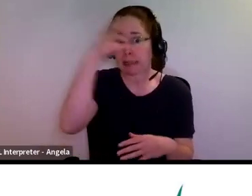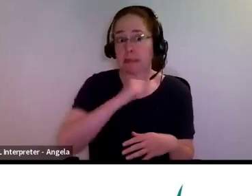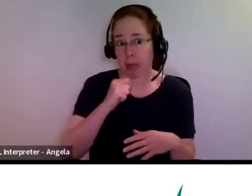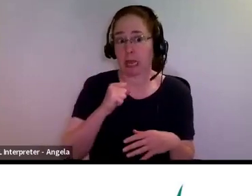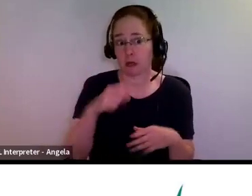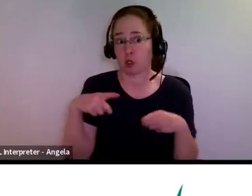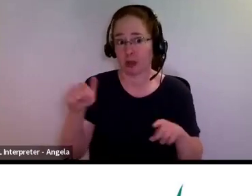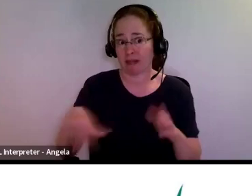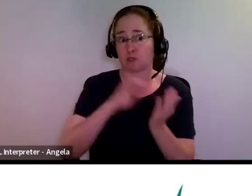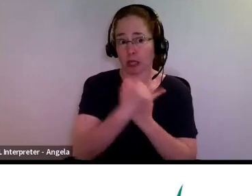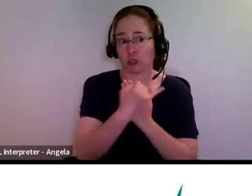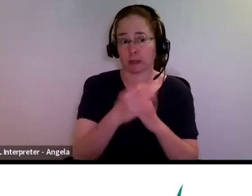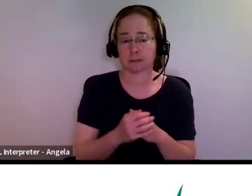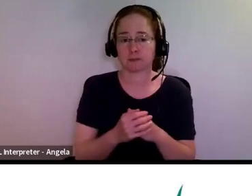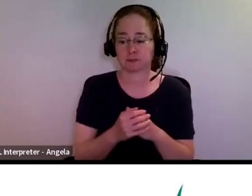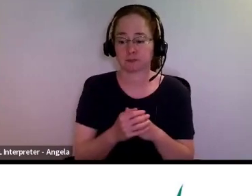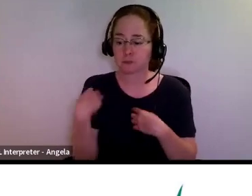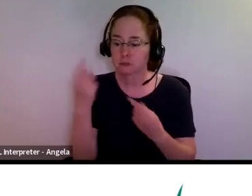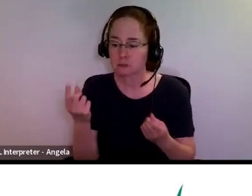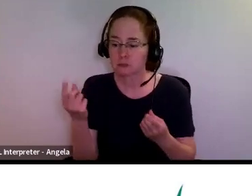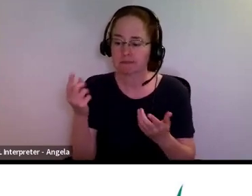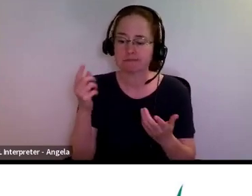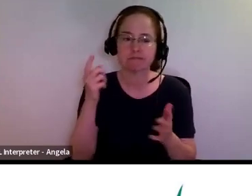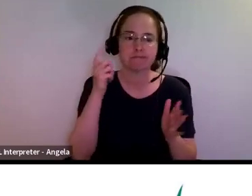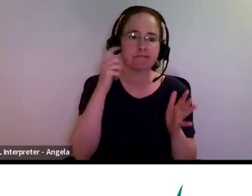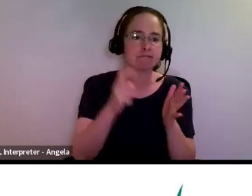this project, you've heard about the formation of new advocacy